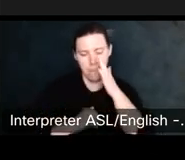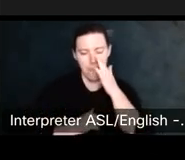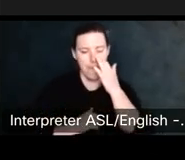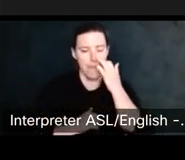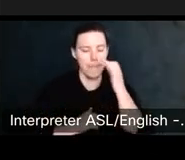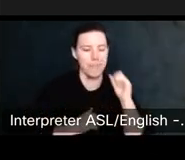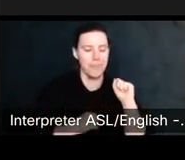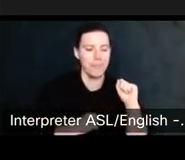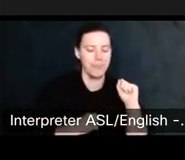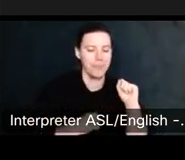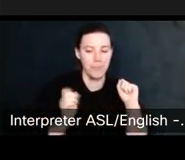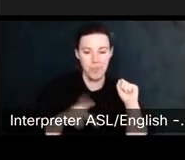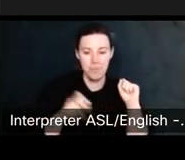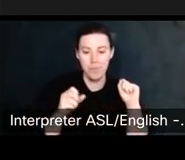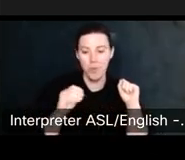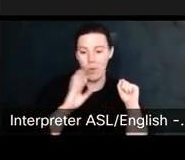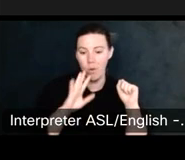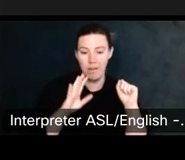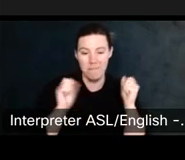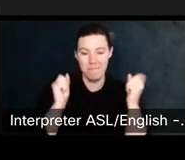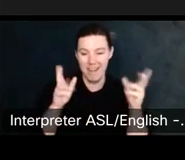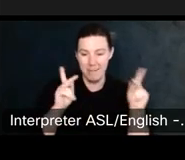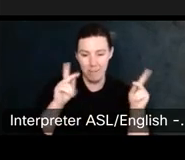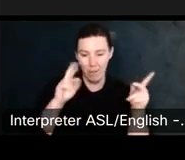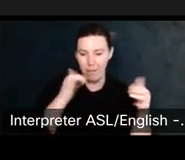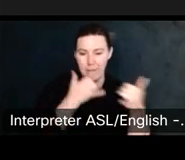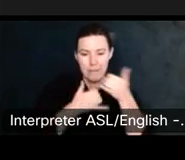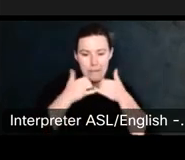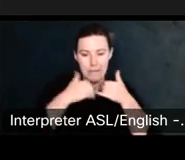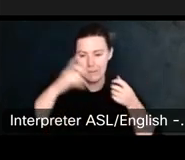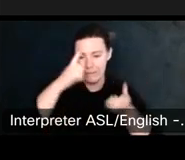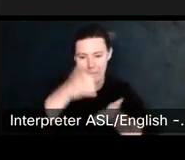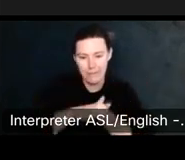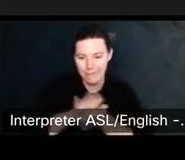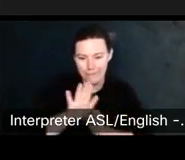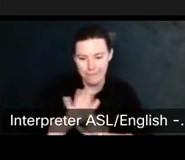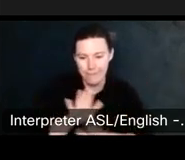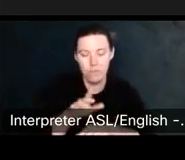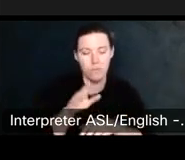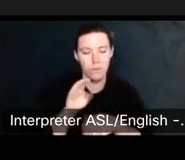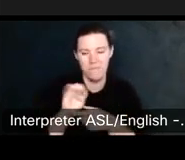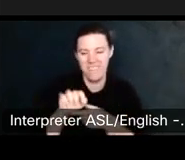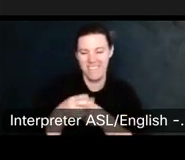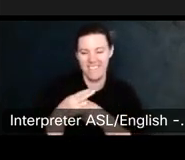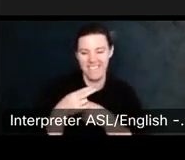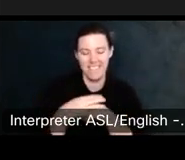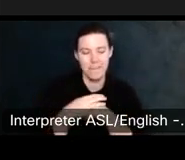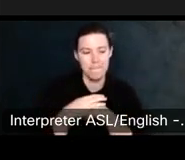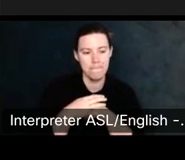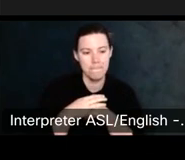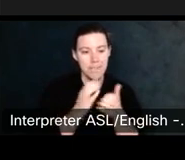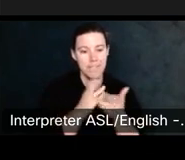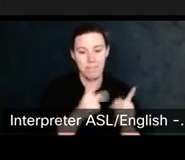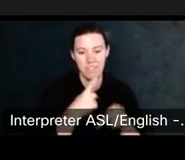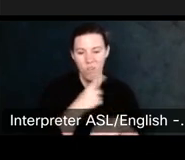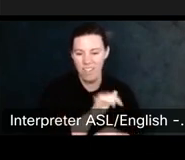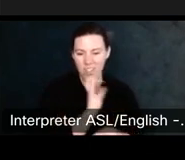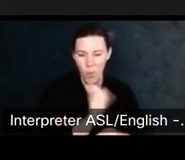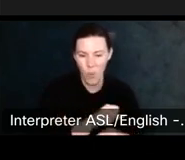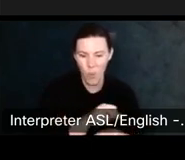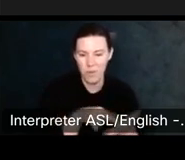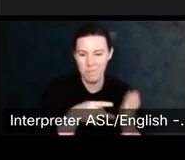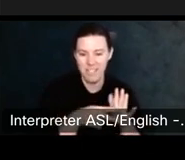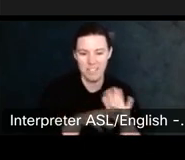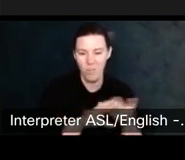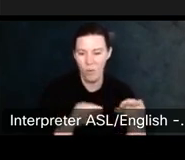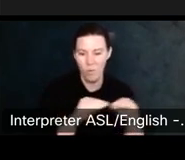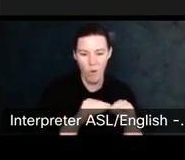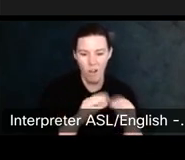Let's move forward so some people say it's an old work of art. It must be out of copy, right right. It must be in the public domain. And that's a myth.